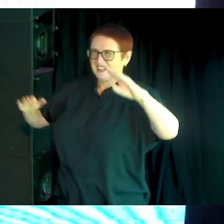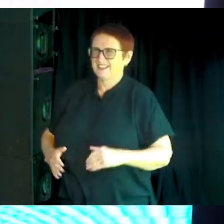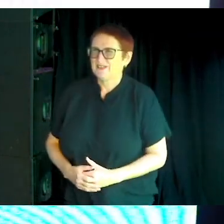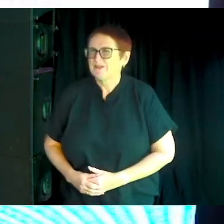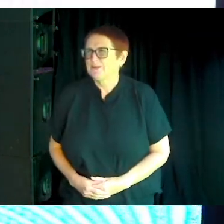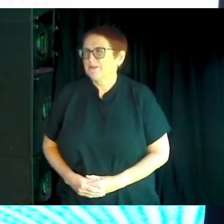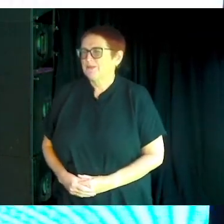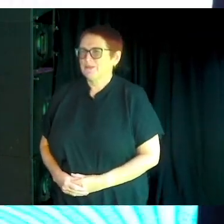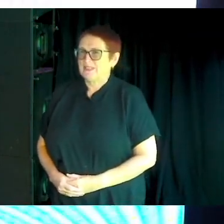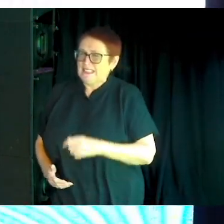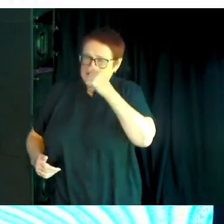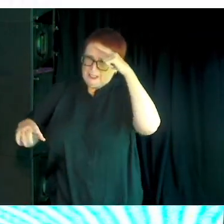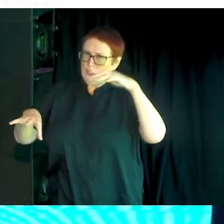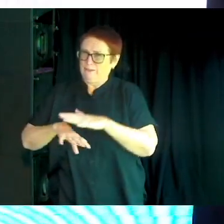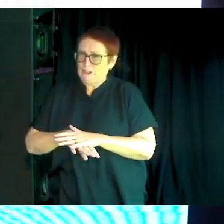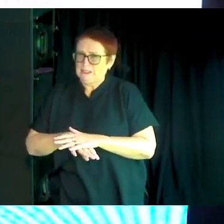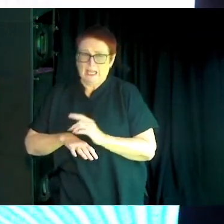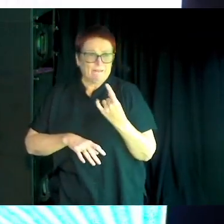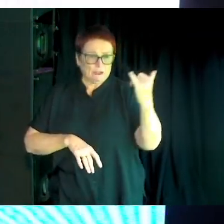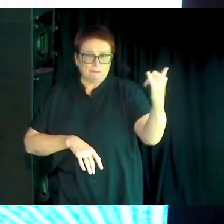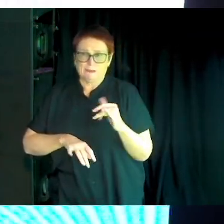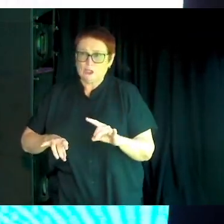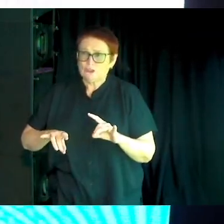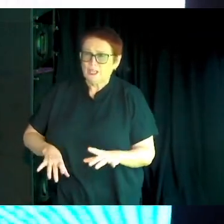yeah that's very confusing when I first come to Australia who is Mike?